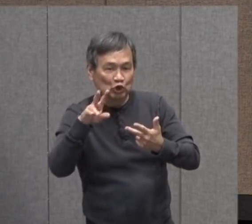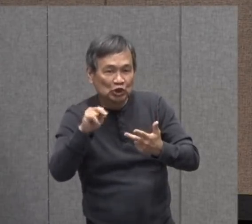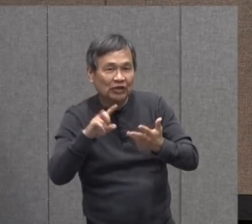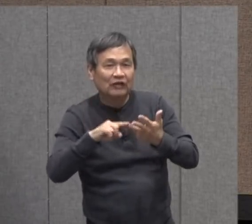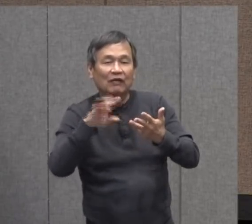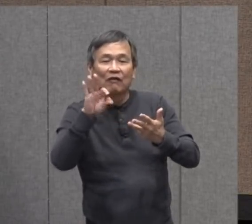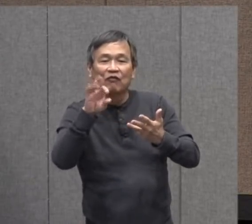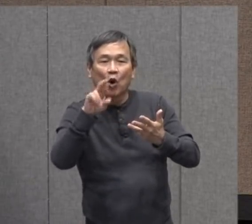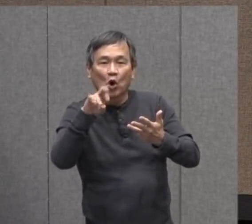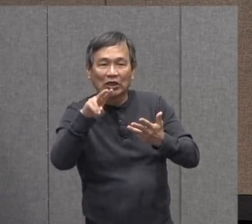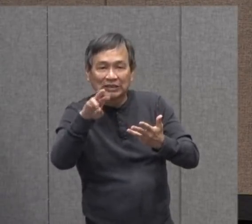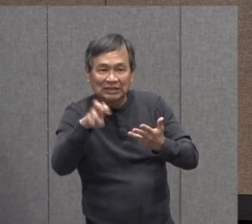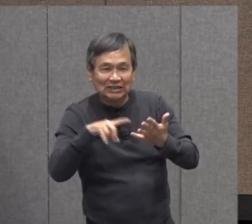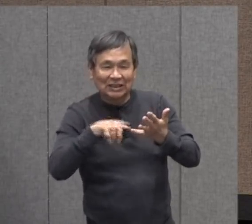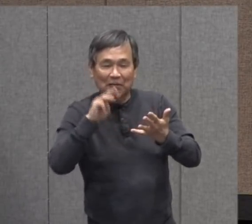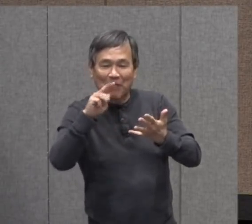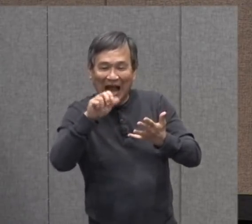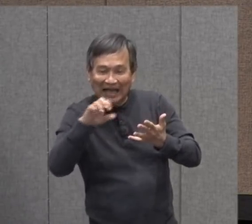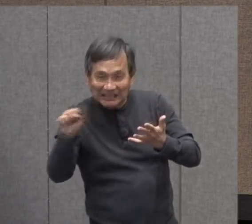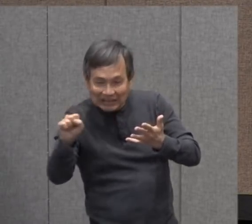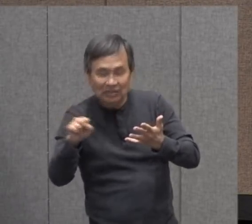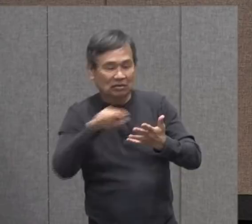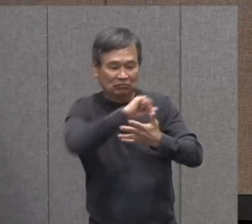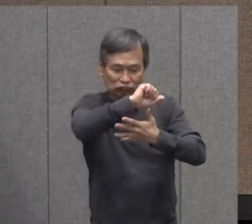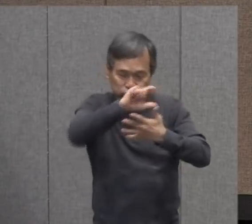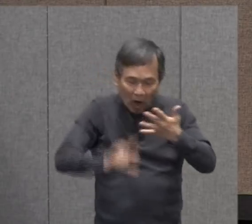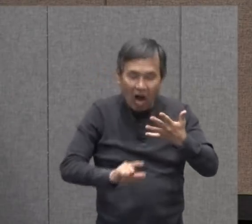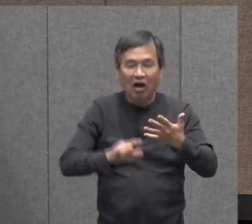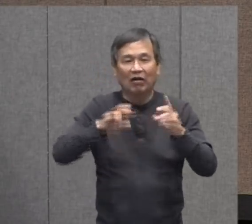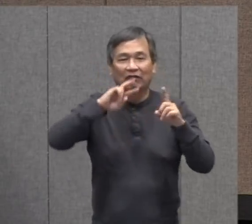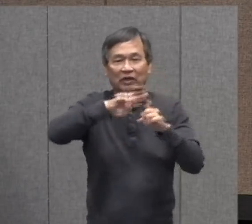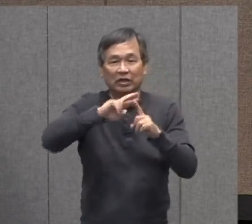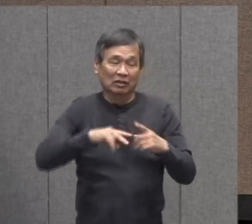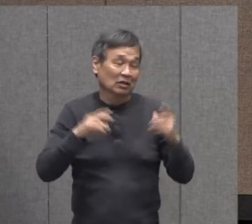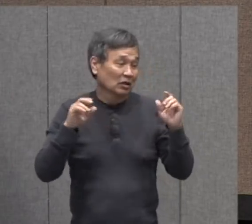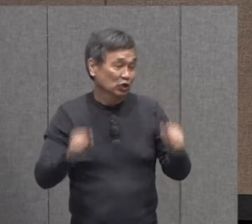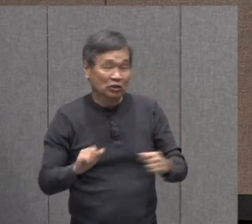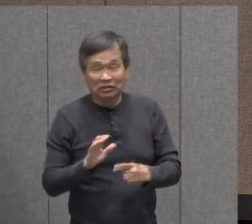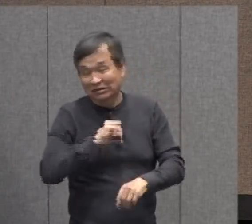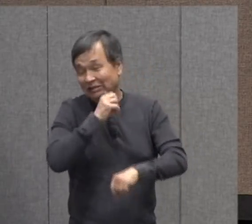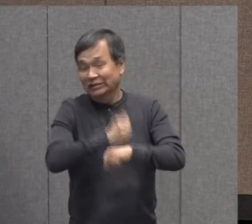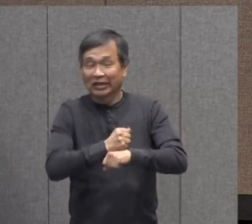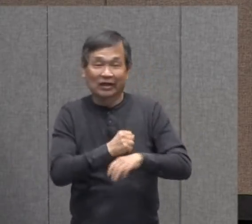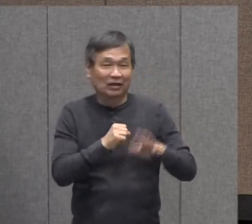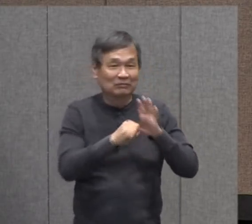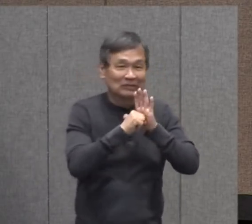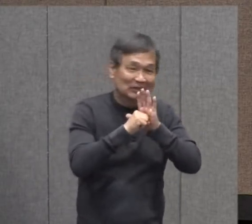We can also include drawings or images and symbols and here are some examples and symbols.